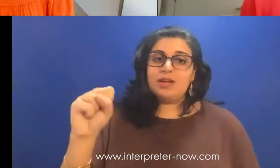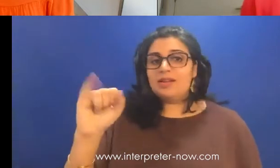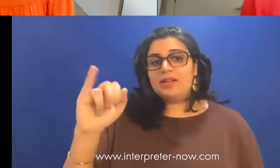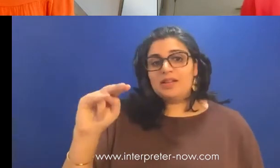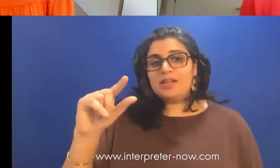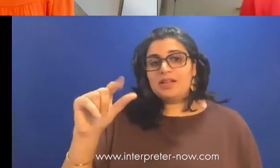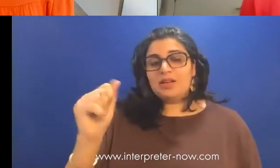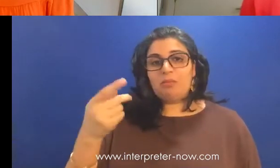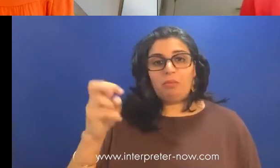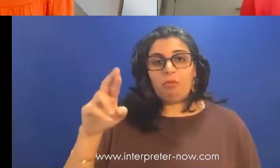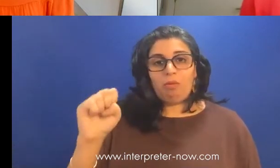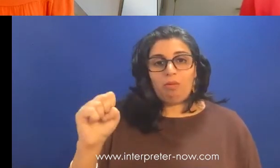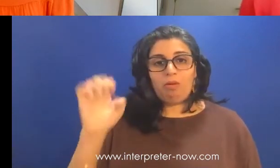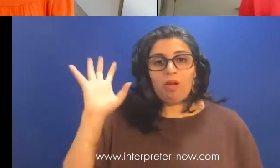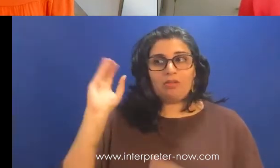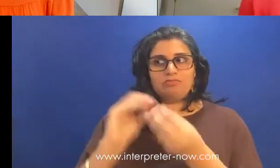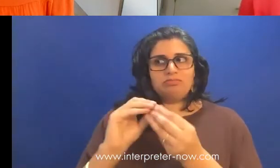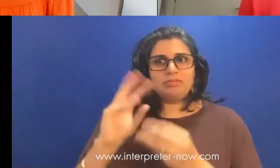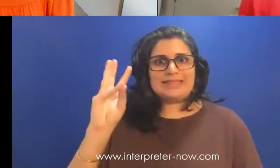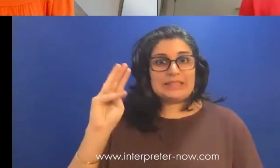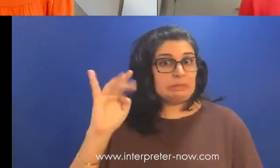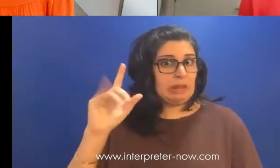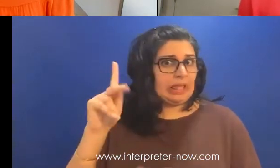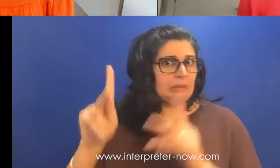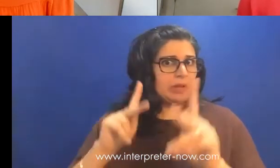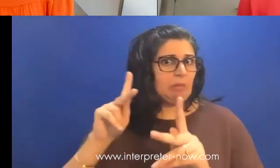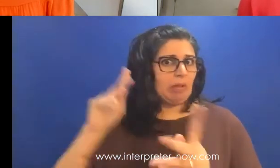It's a country of less than six million people.